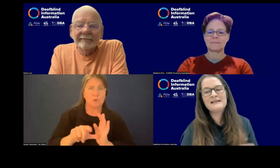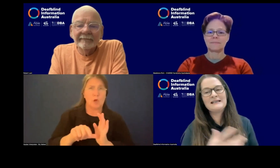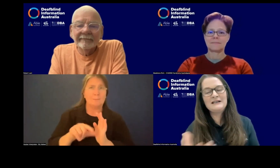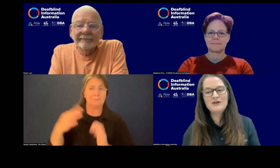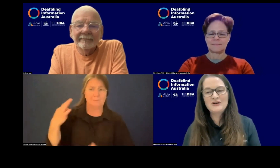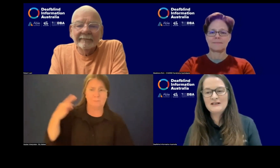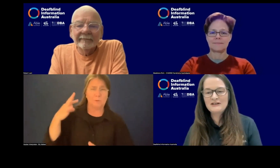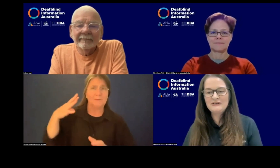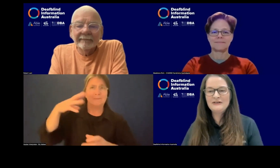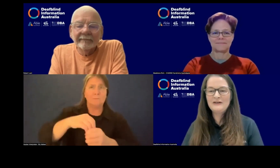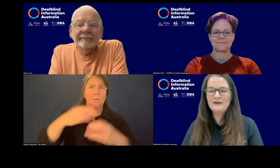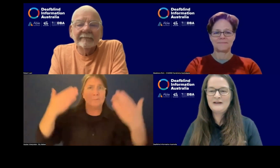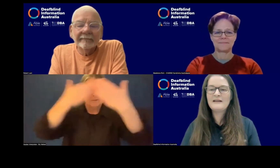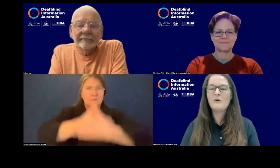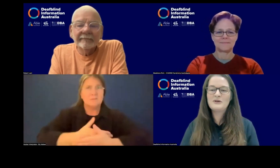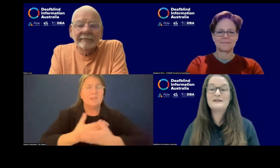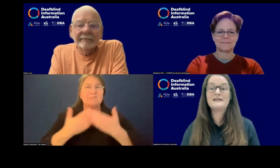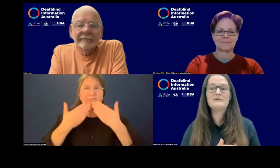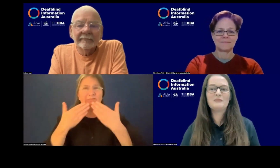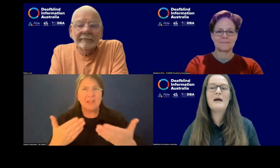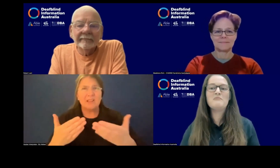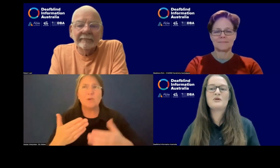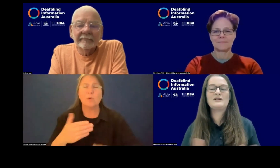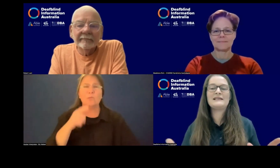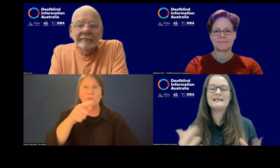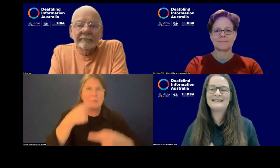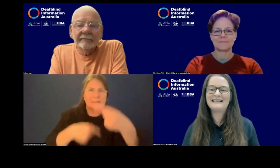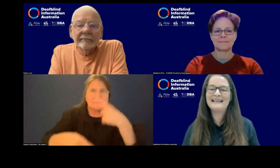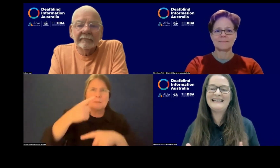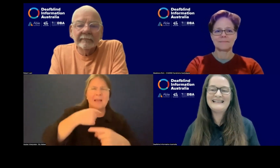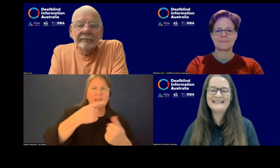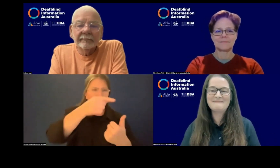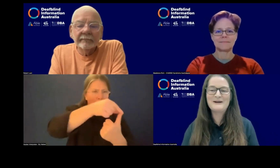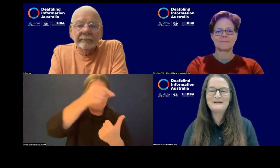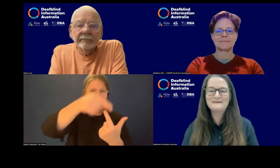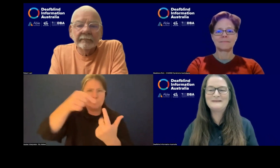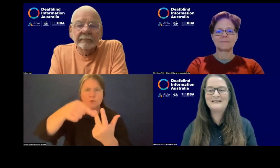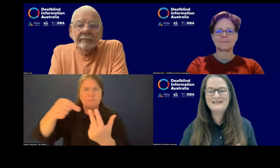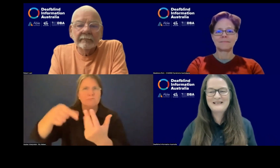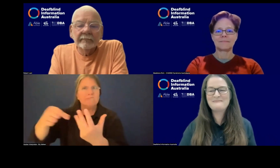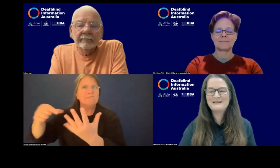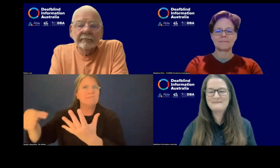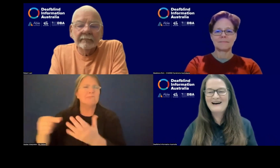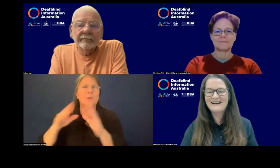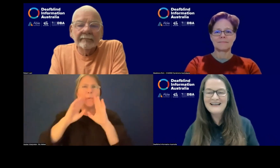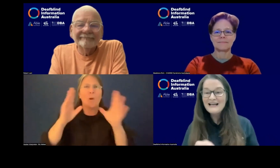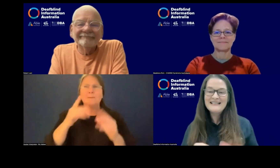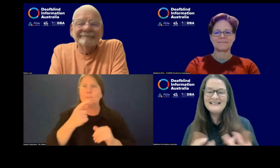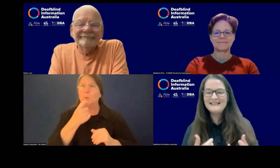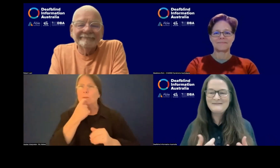us an intro to options and processes and lead ins, some wonderful little tips about dinners